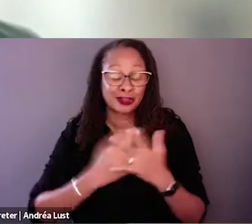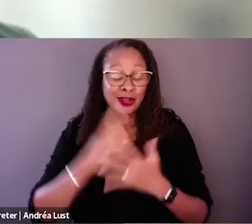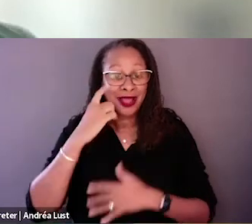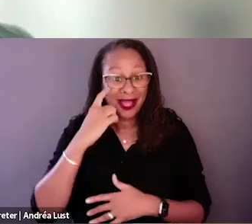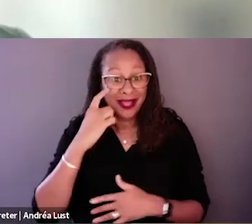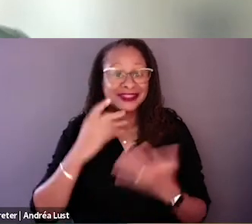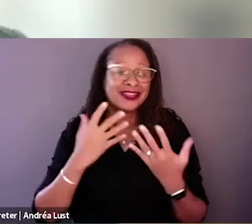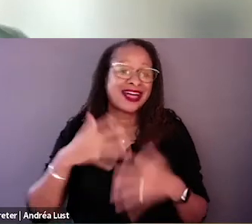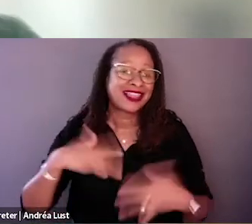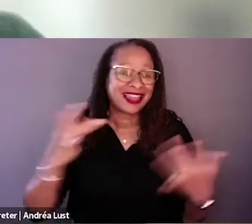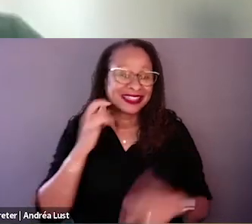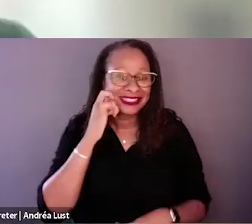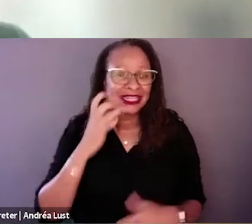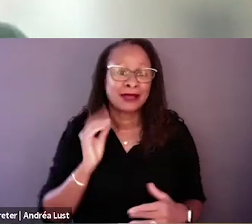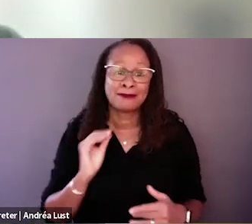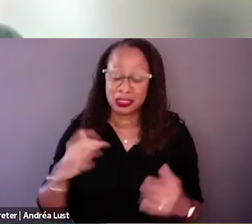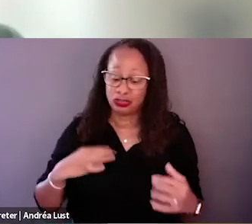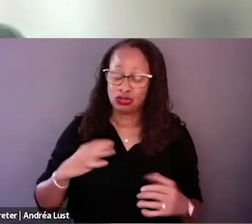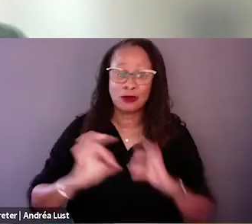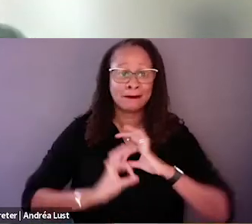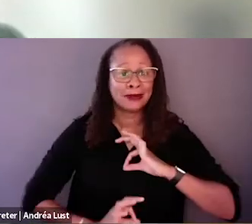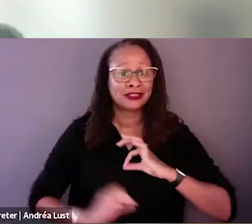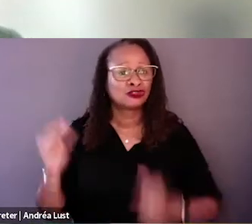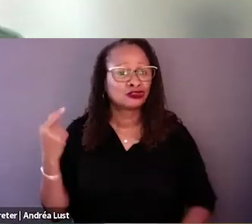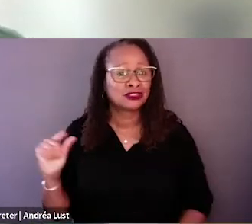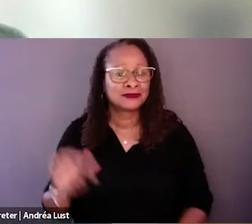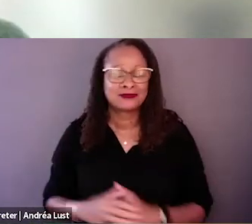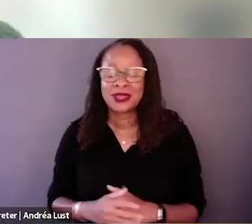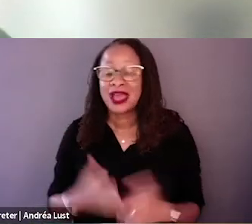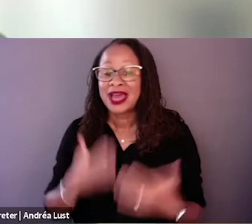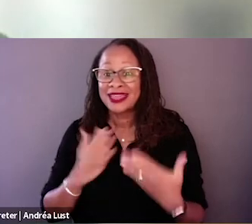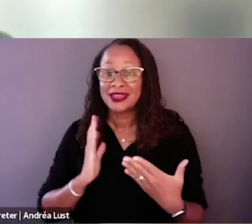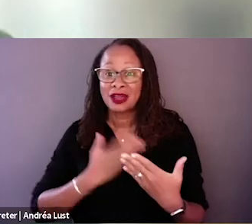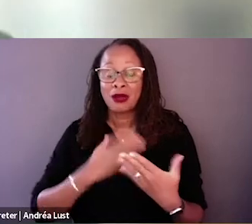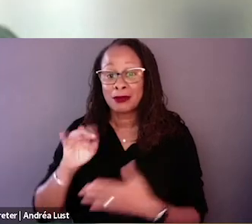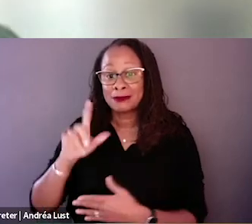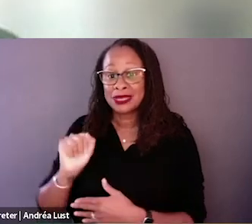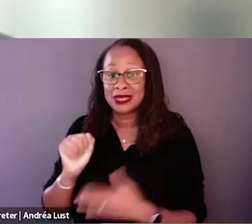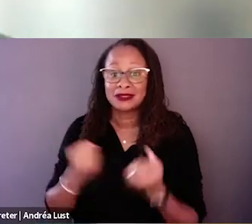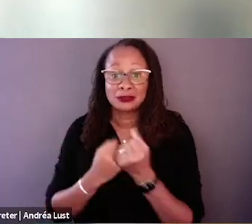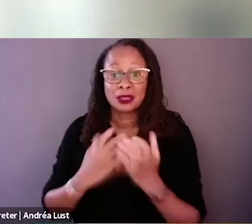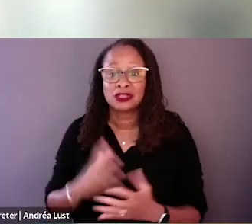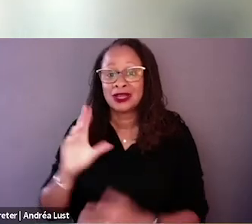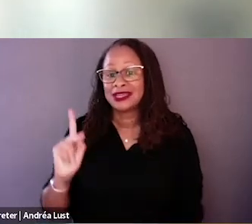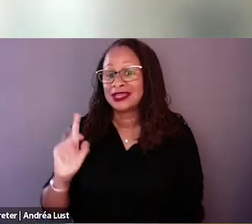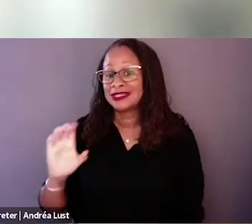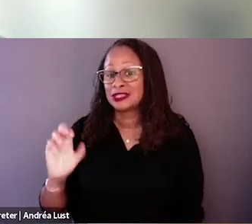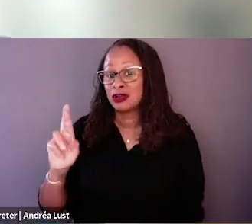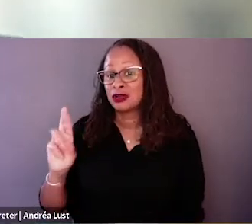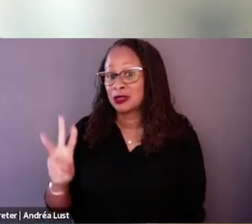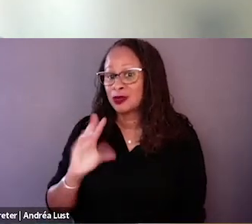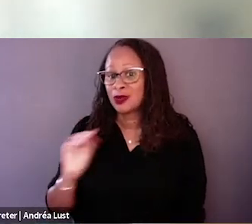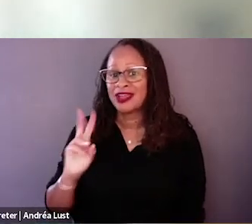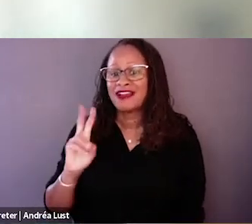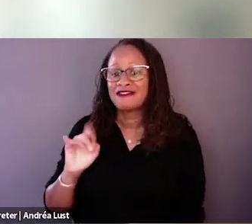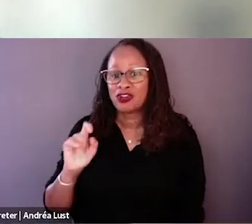I'm wearing a pink top and glasses.